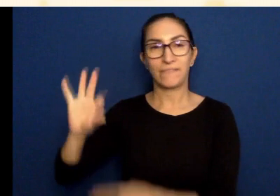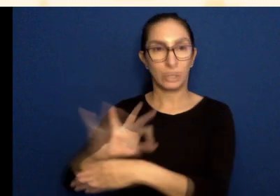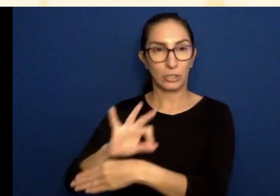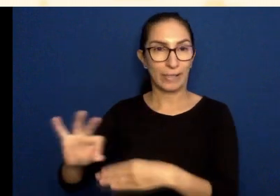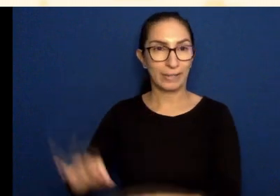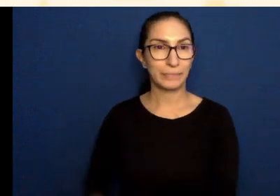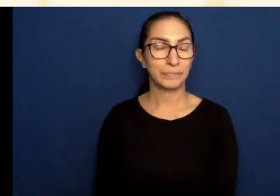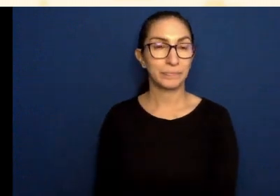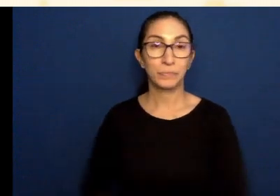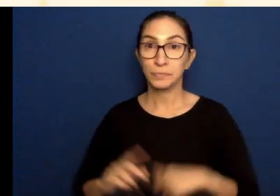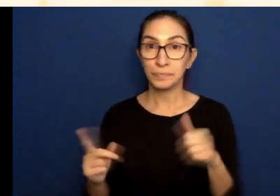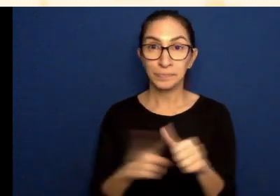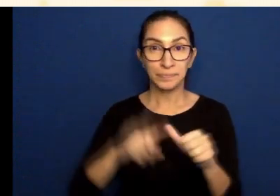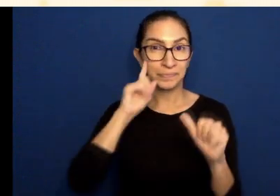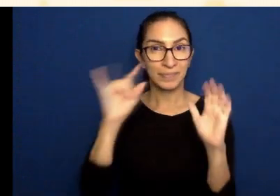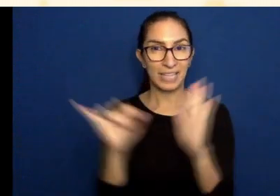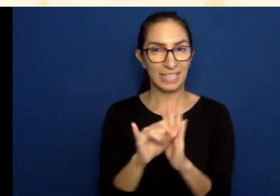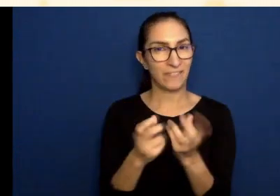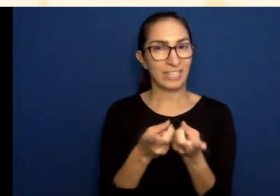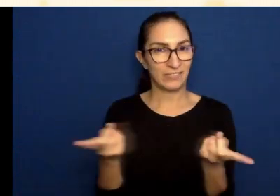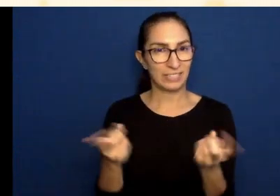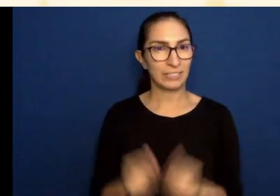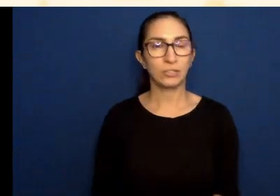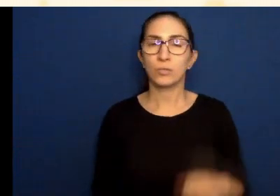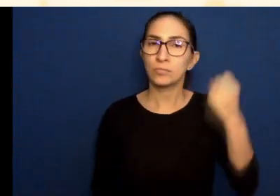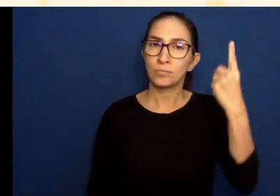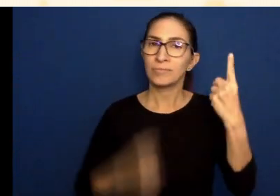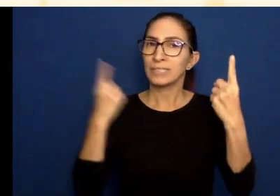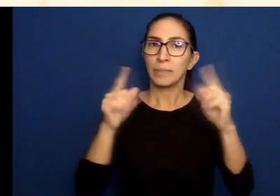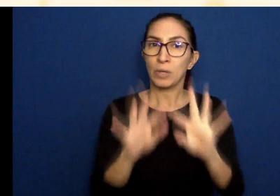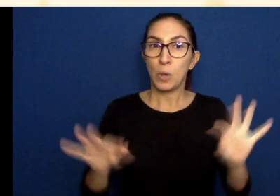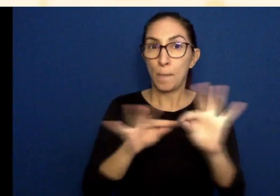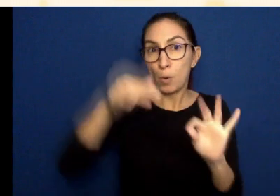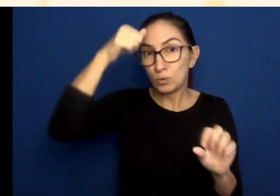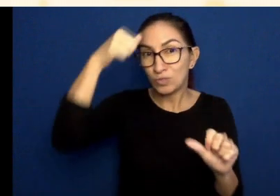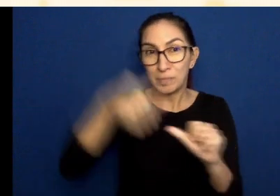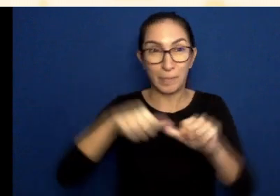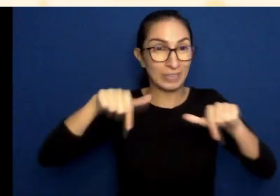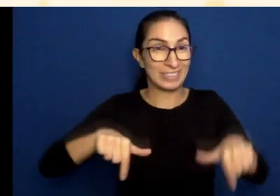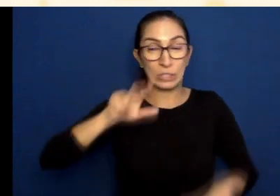The steps are all named the same except for step two, which is, defined application functionality.